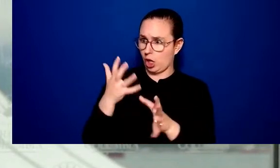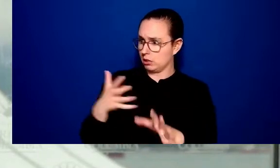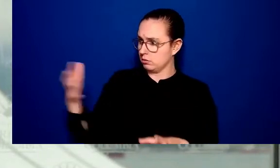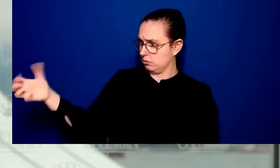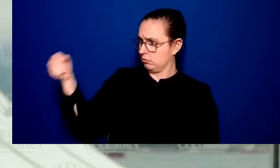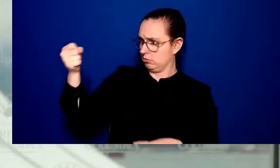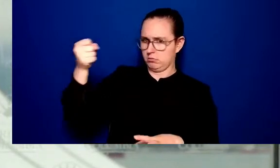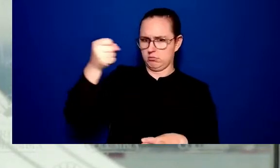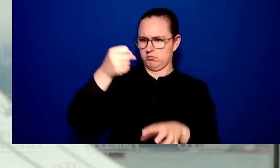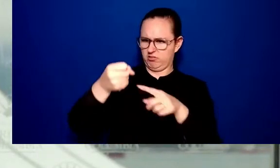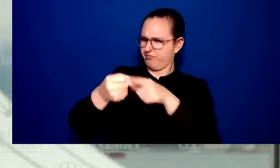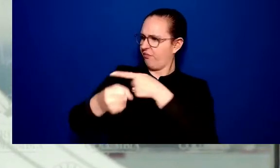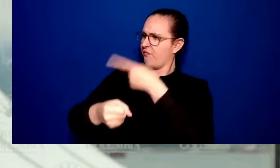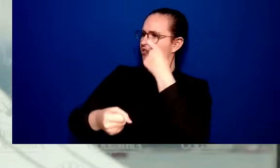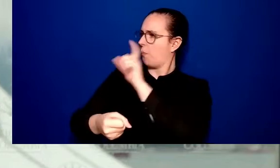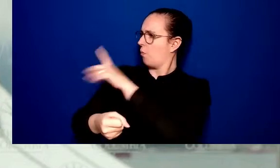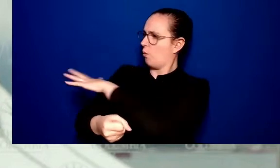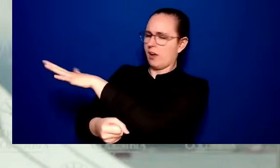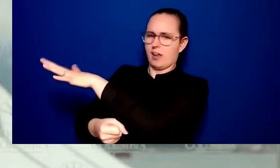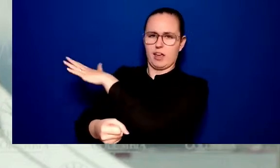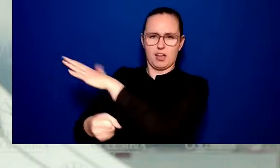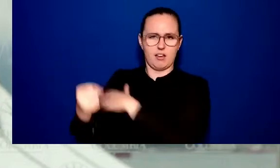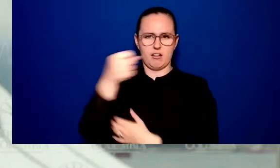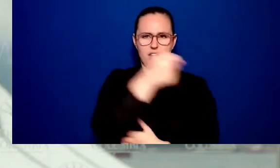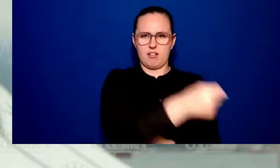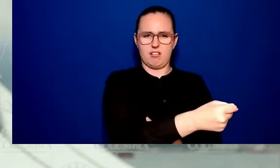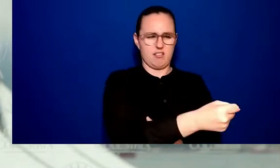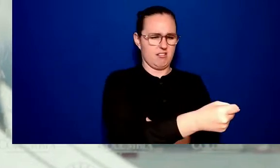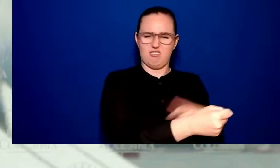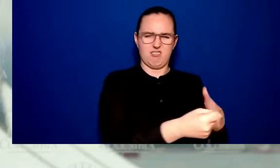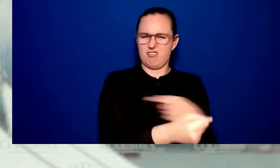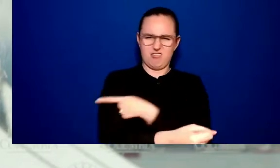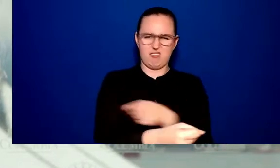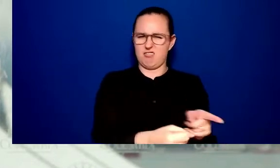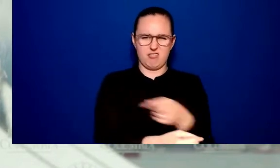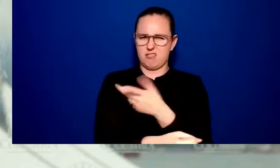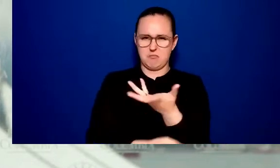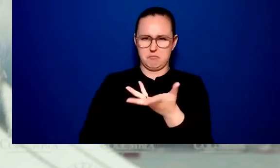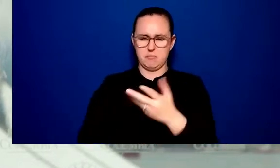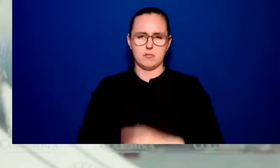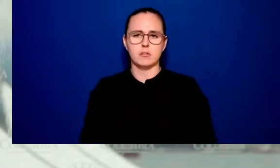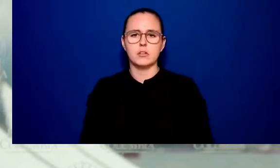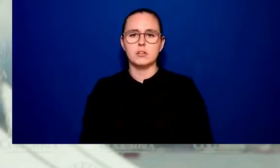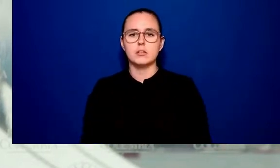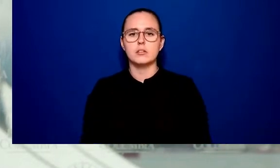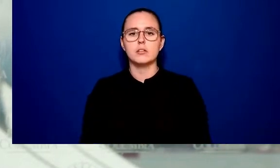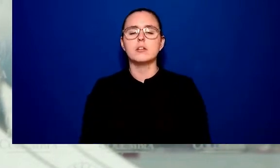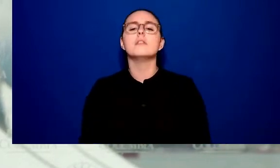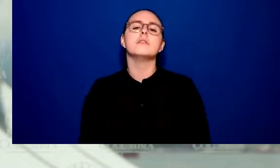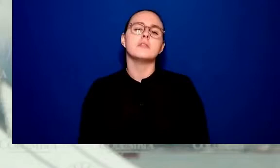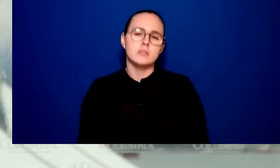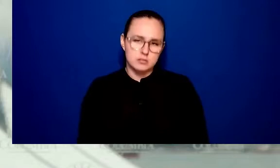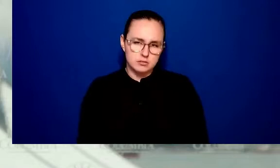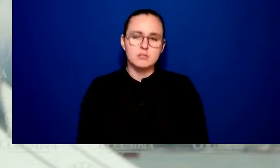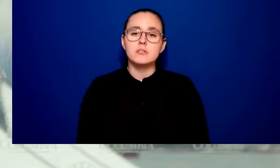from the beginning of the pandemic. Obviously. Particularly happened in Wave two. And in the case of some